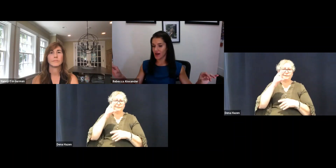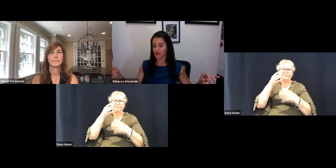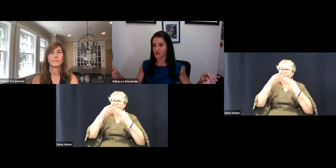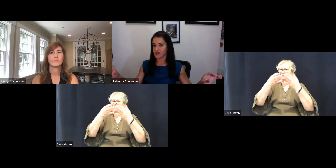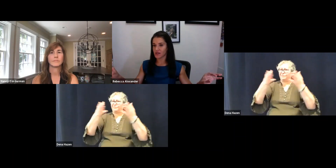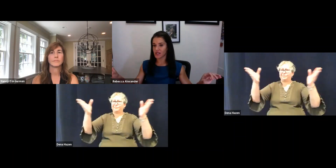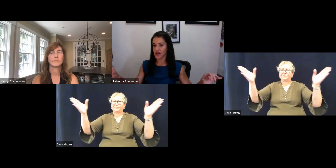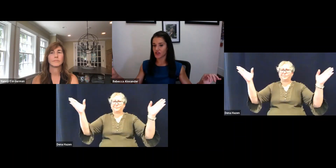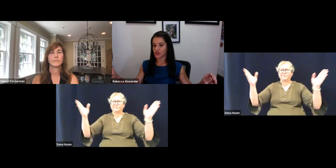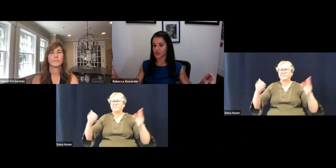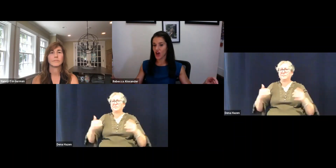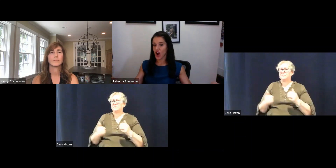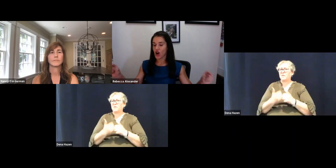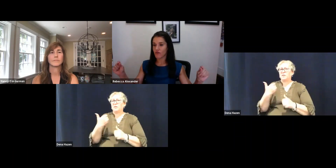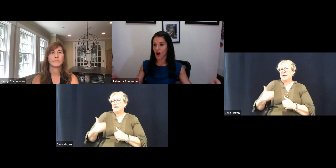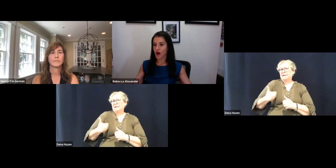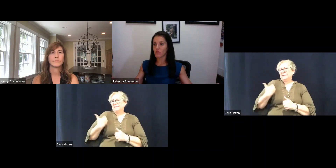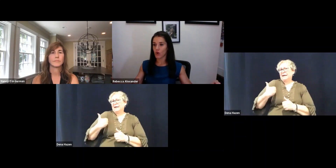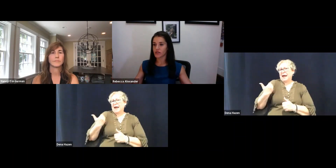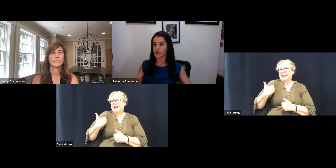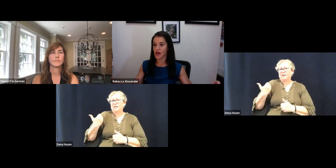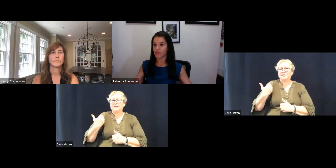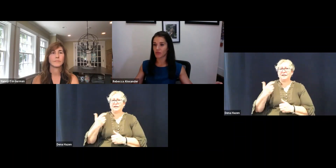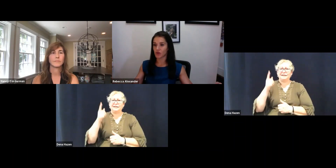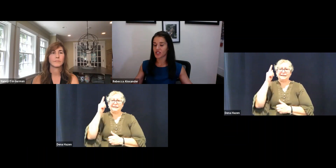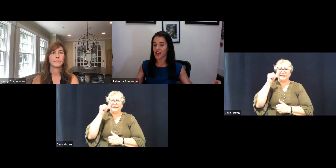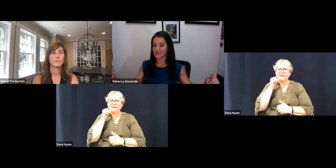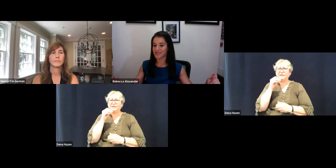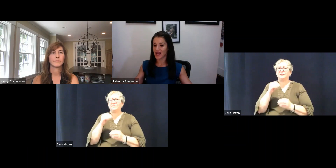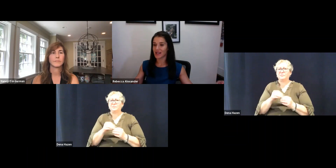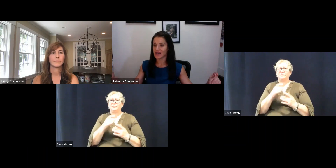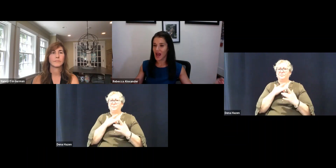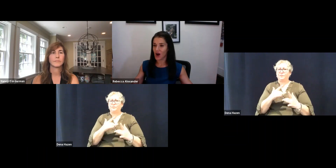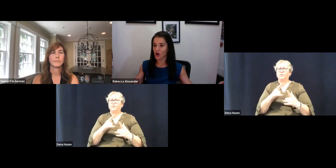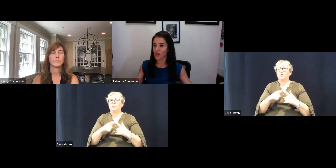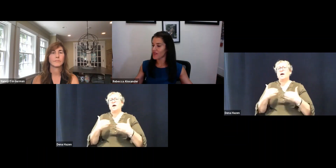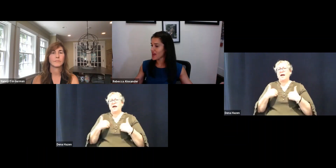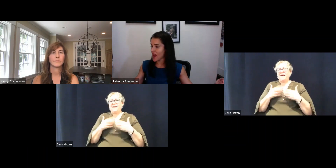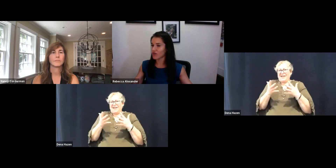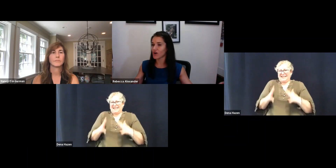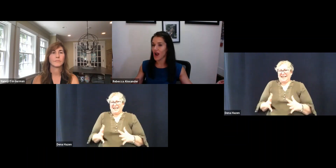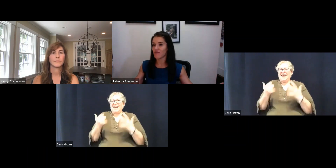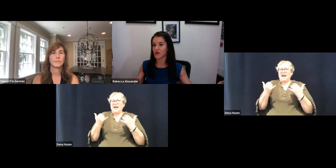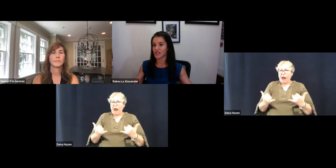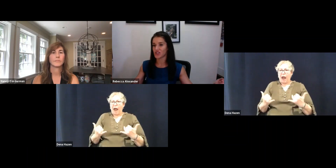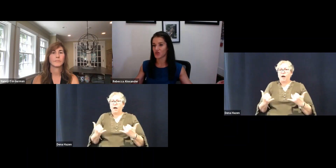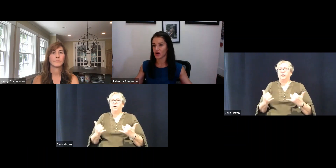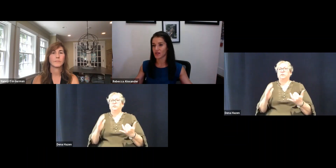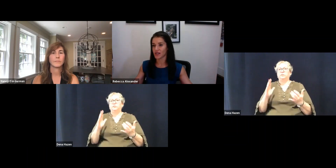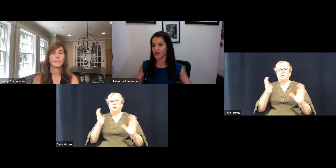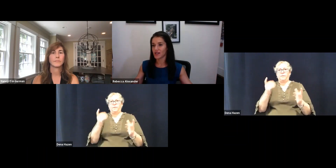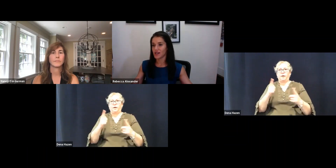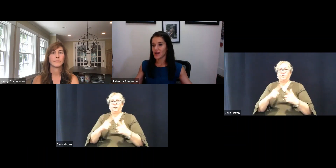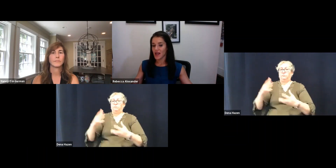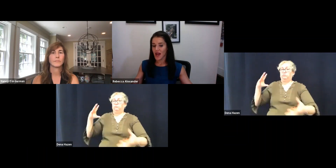adolescents and teenagers, are far more susceptible to anxiety now than they ever have been historically.